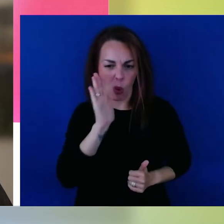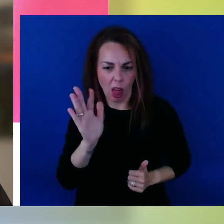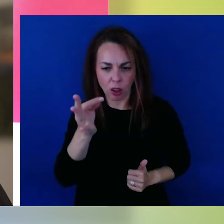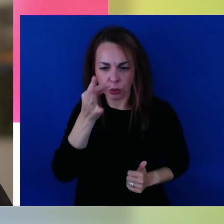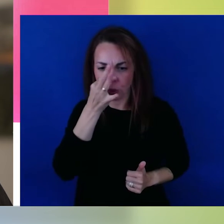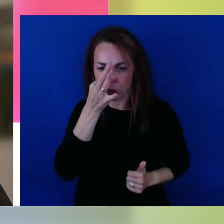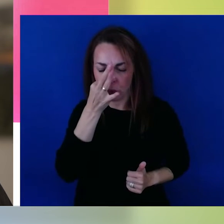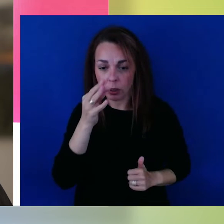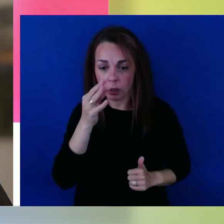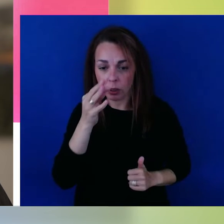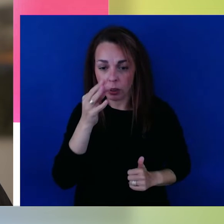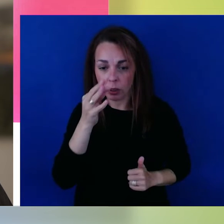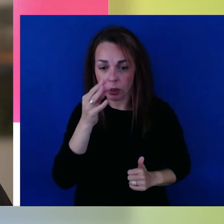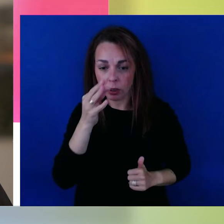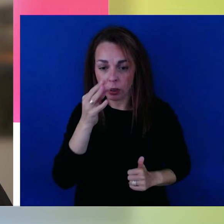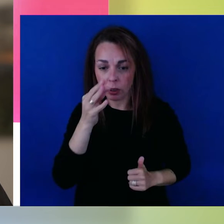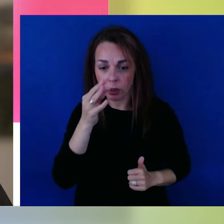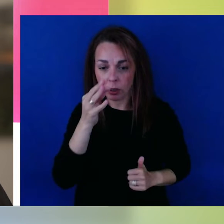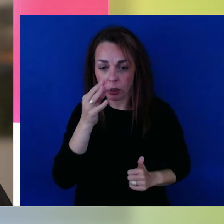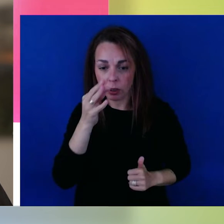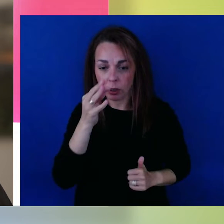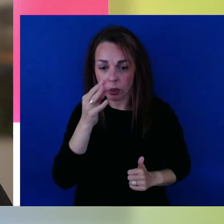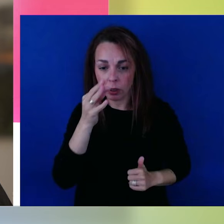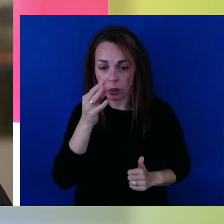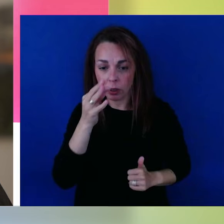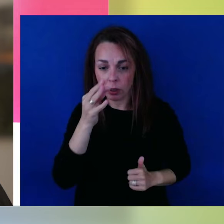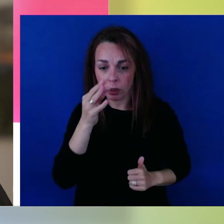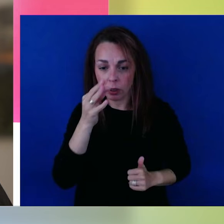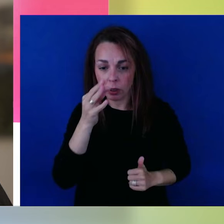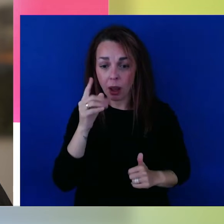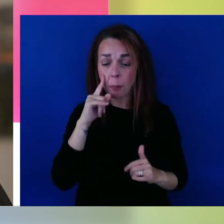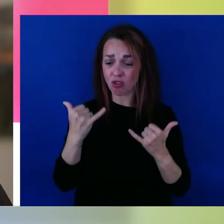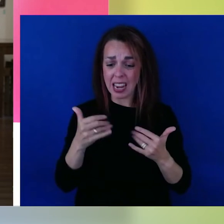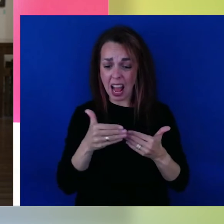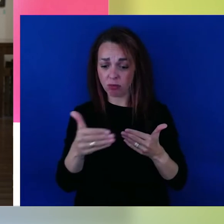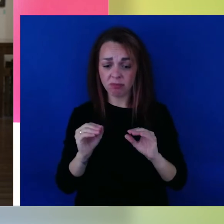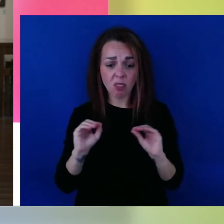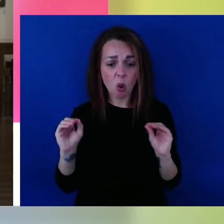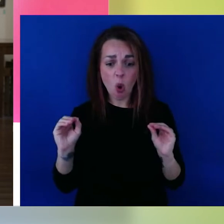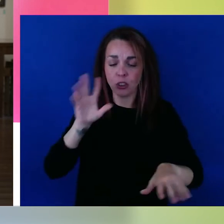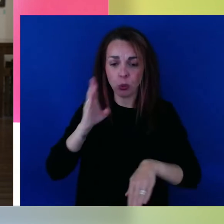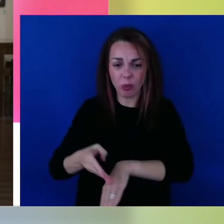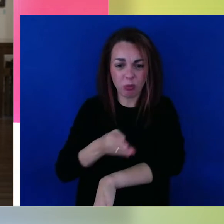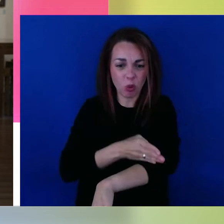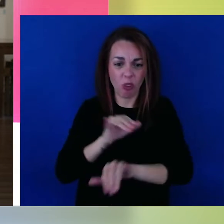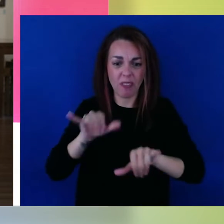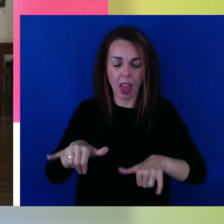there are no major breakthroughs in improving this situation. I know you all and others are working